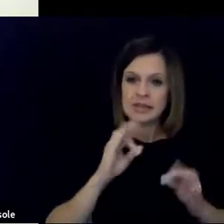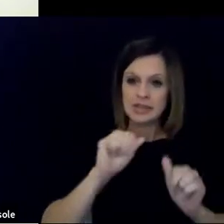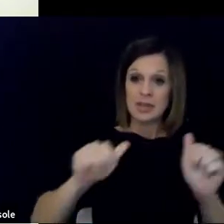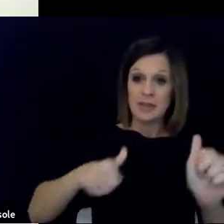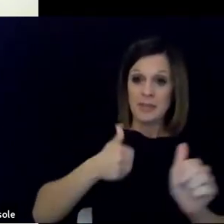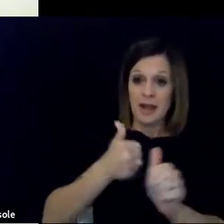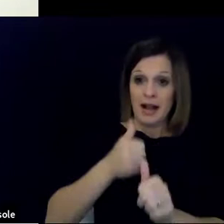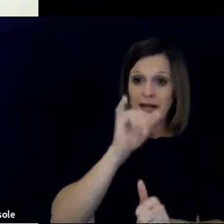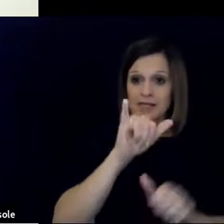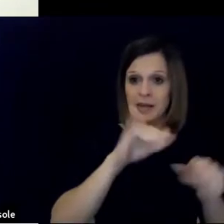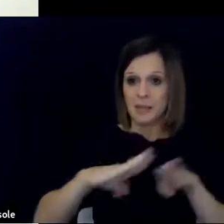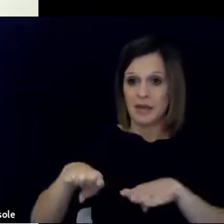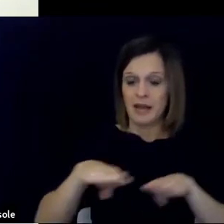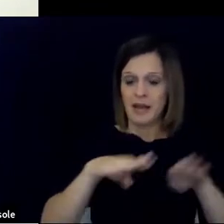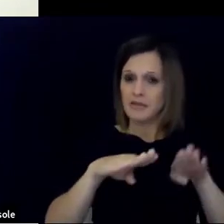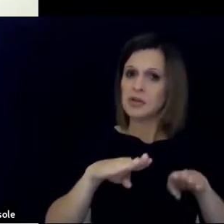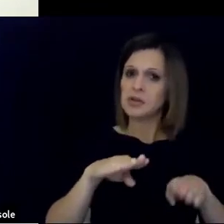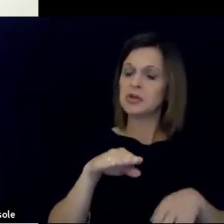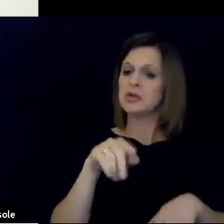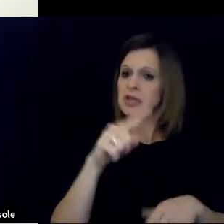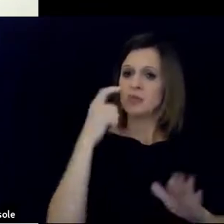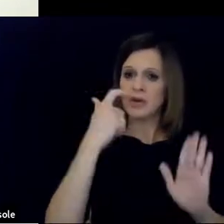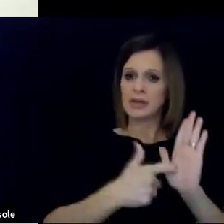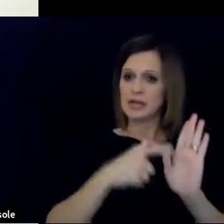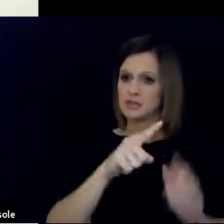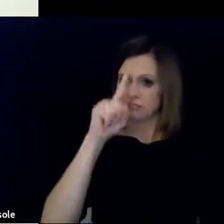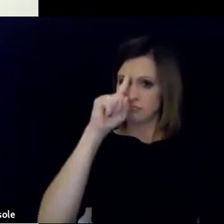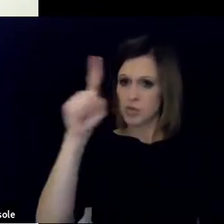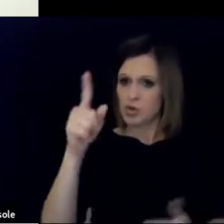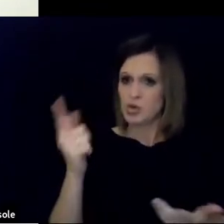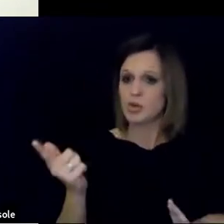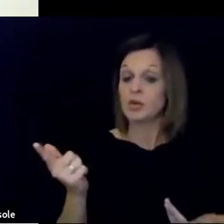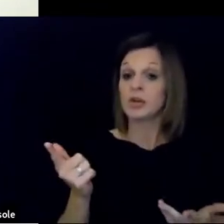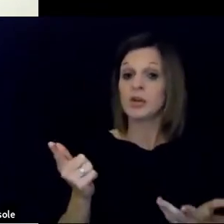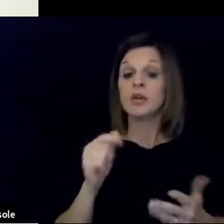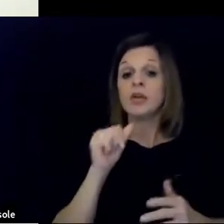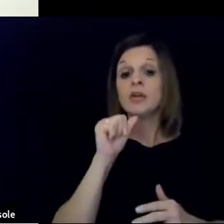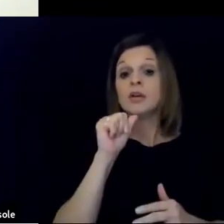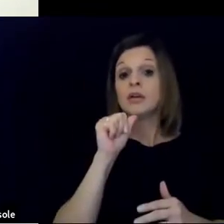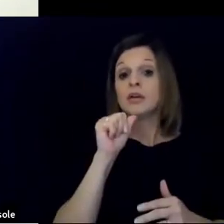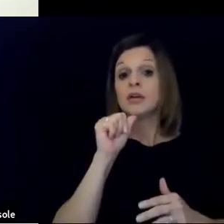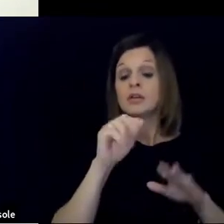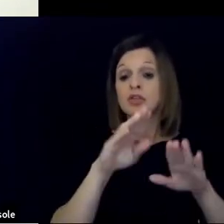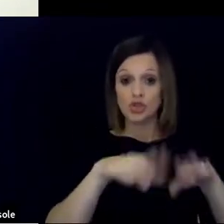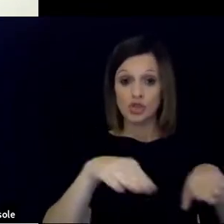So kids not only are taught, but some things they just choose for themselves